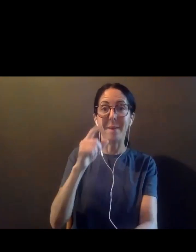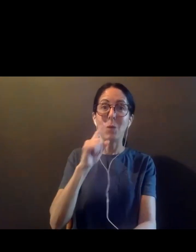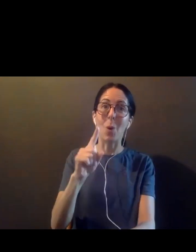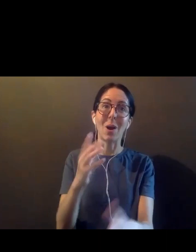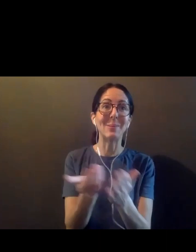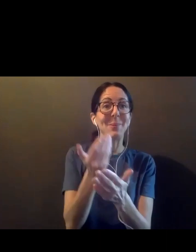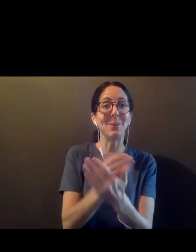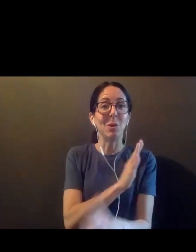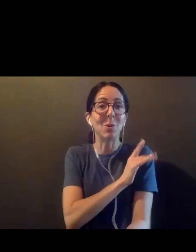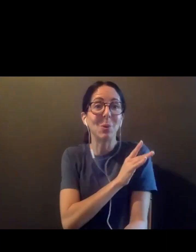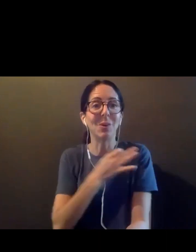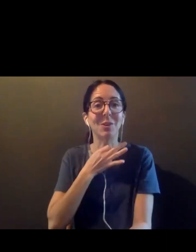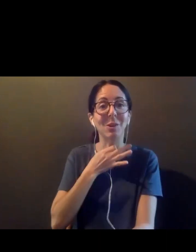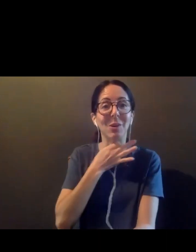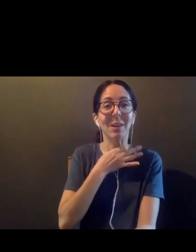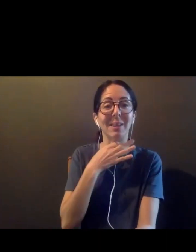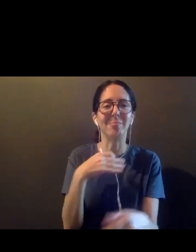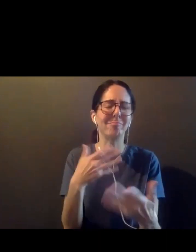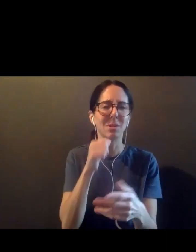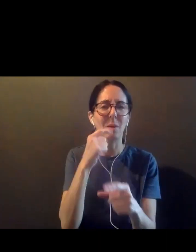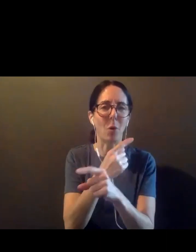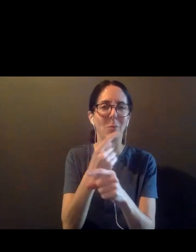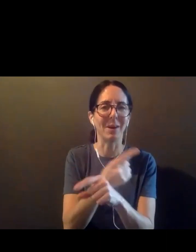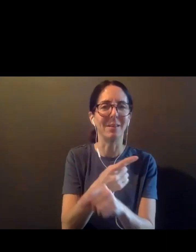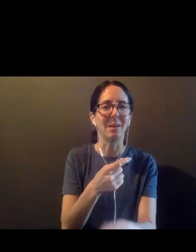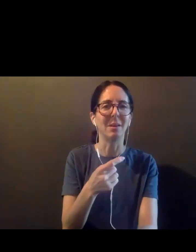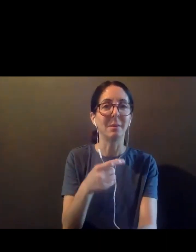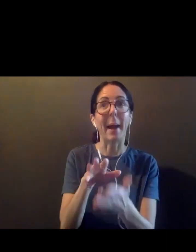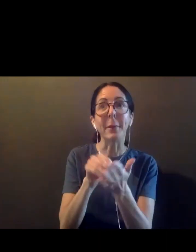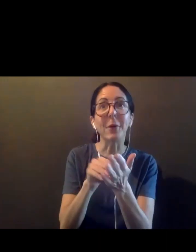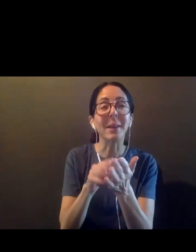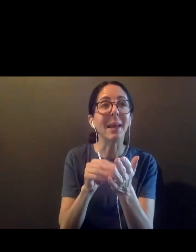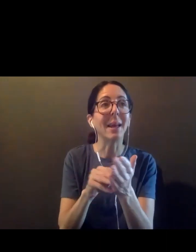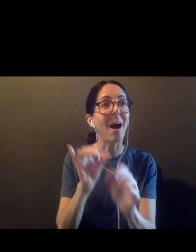Just for the curiosity of, you know, learning as a kind of intellectual exercise.